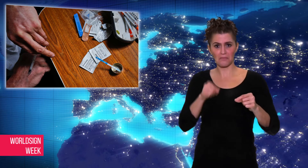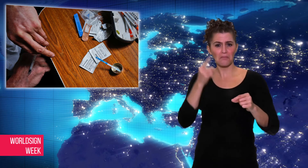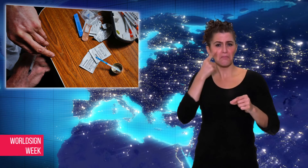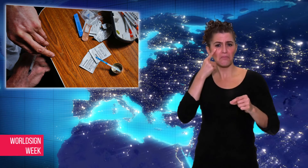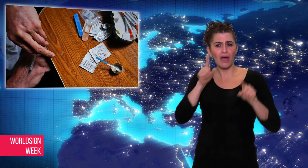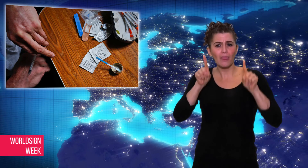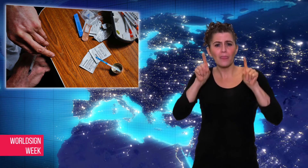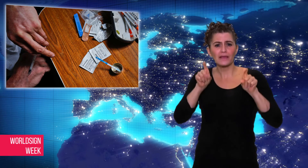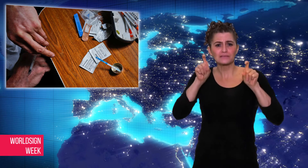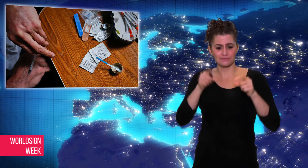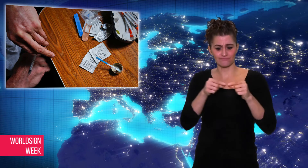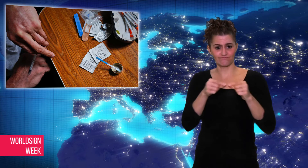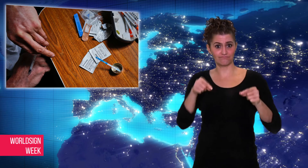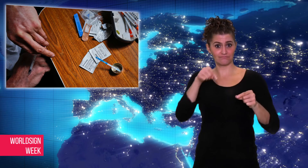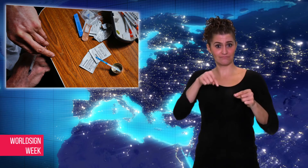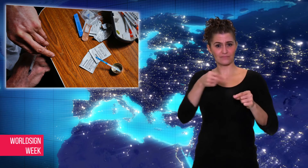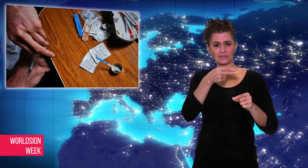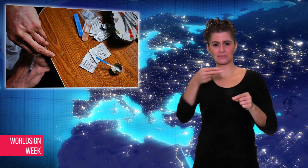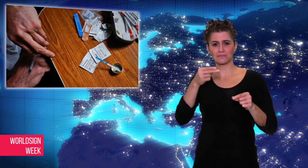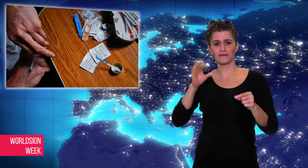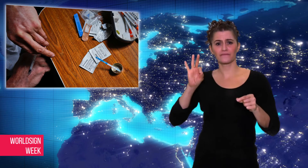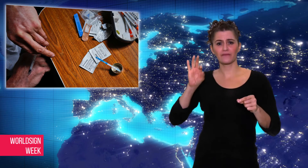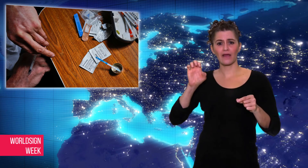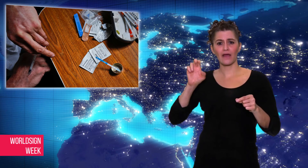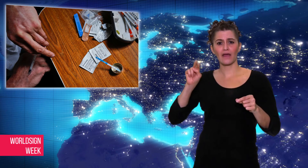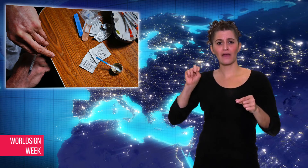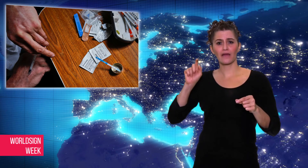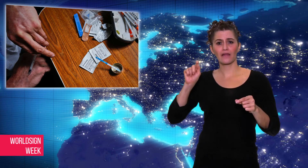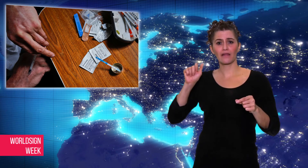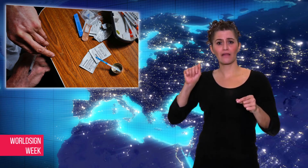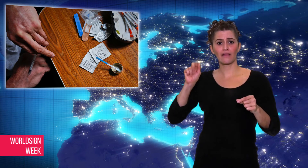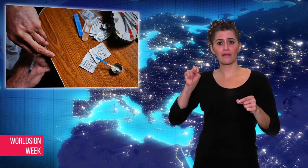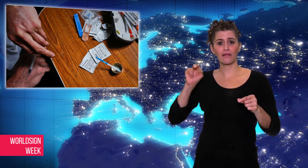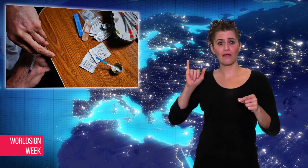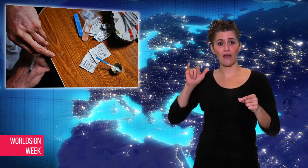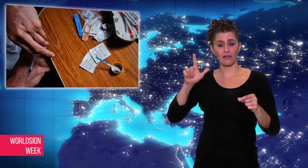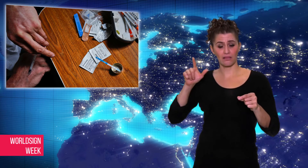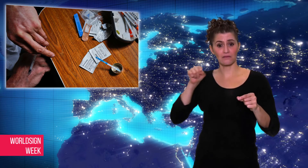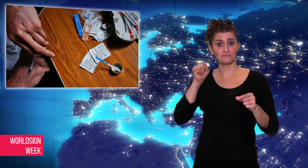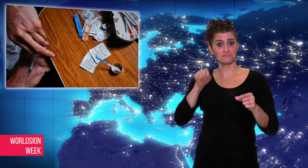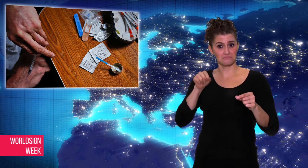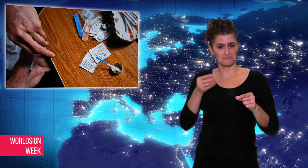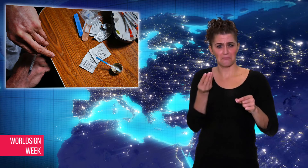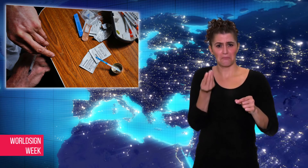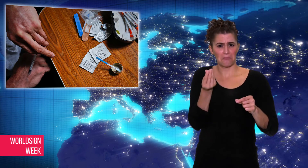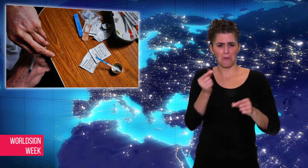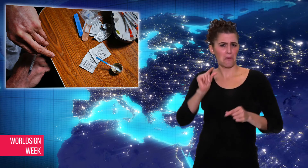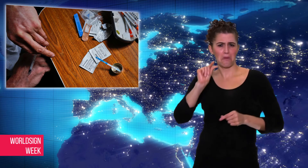wanting to protect themselves from